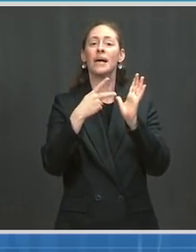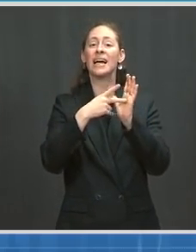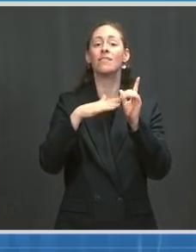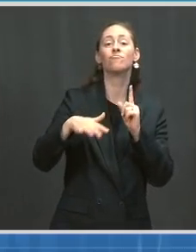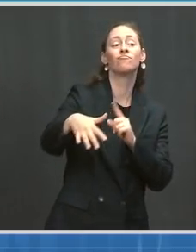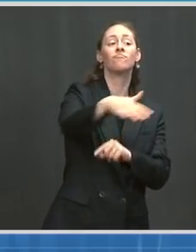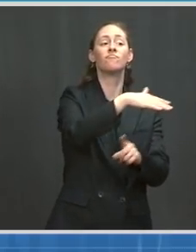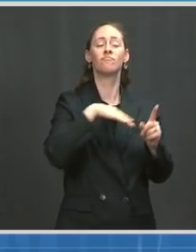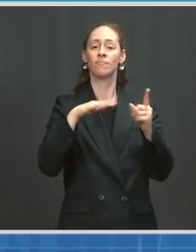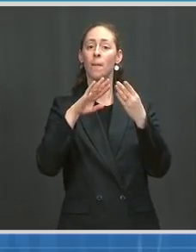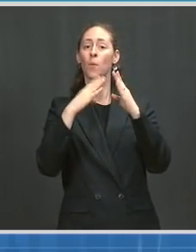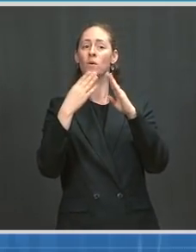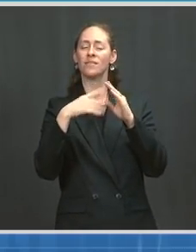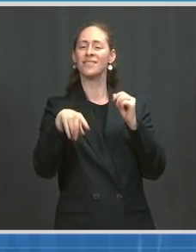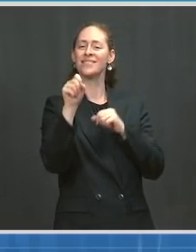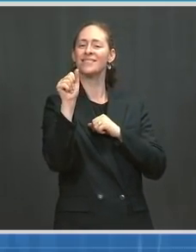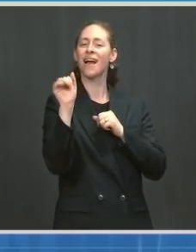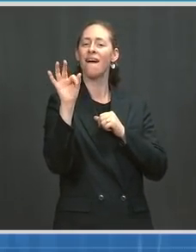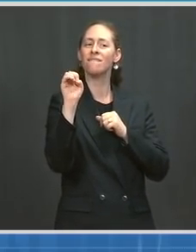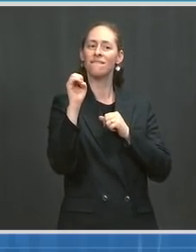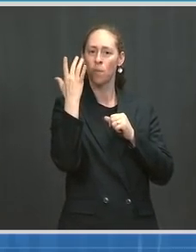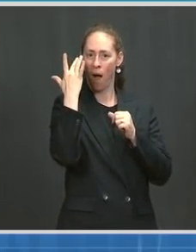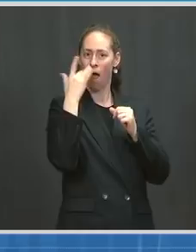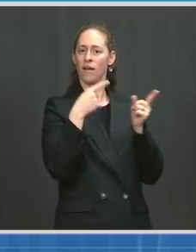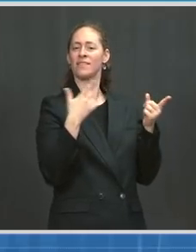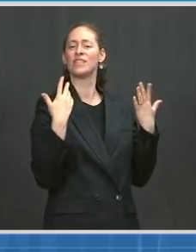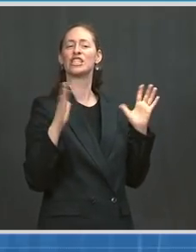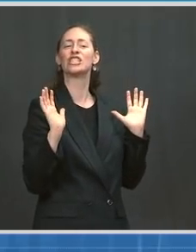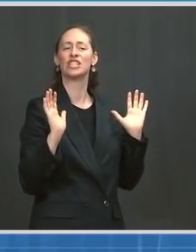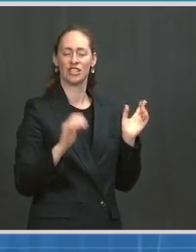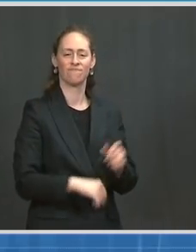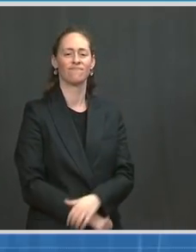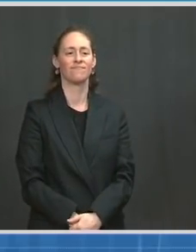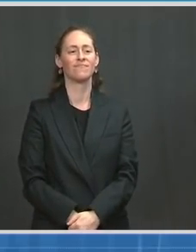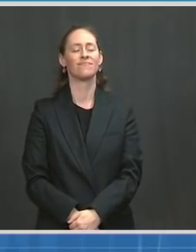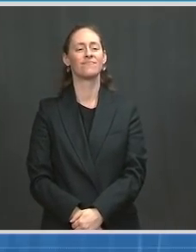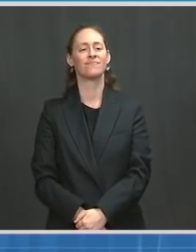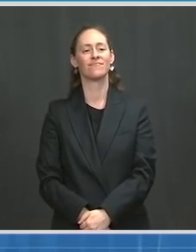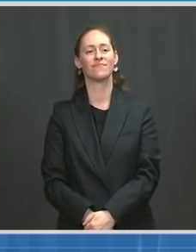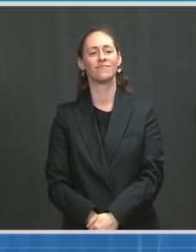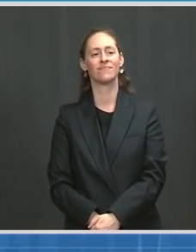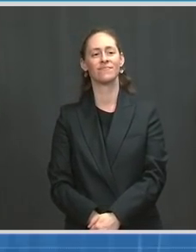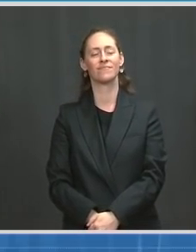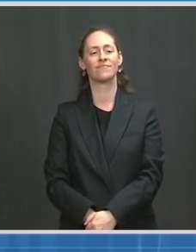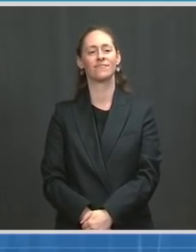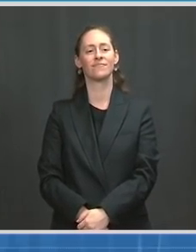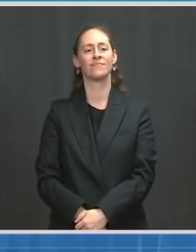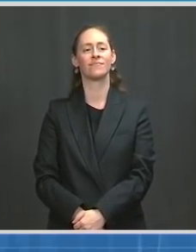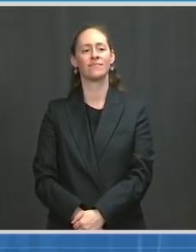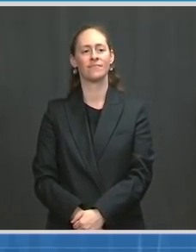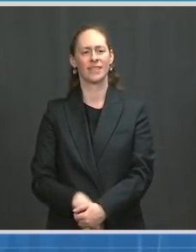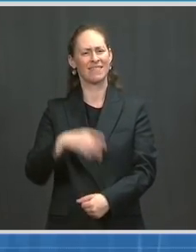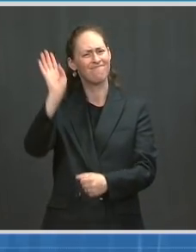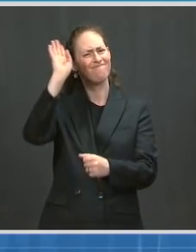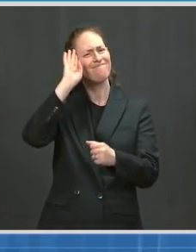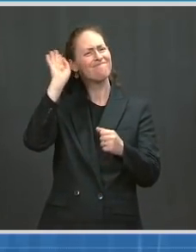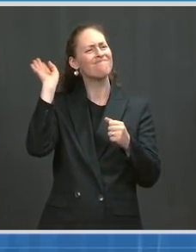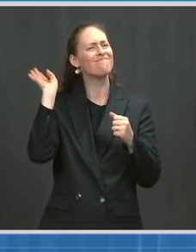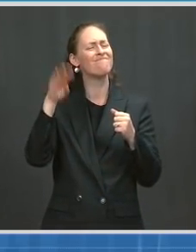most of them younger, many of them not opposed to vaccination; they simply haven't prioritized it. It has never been easier.